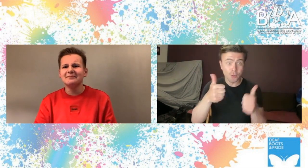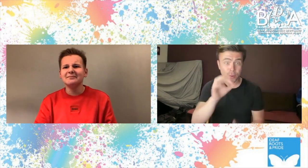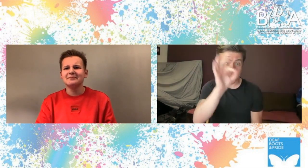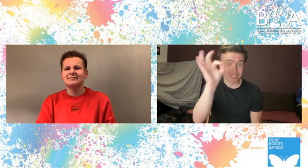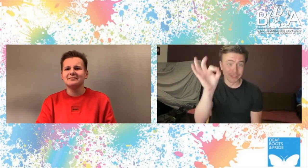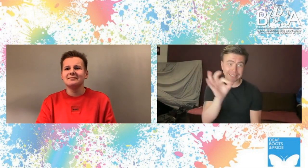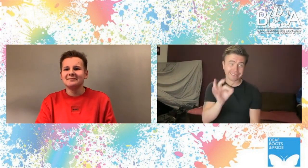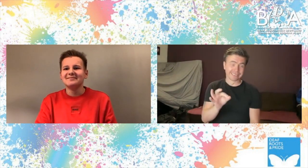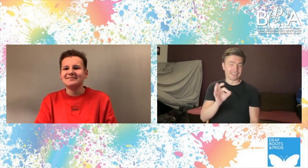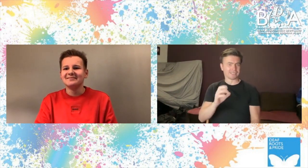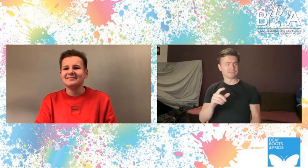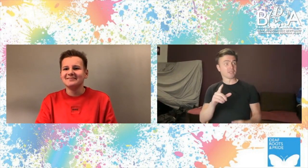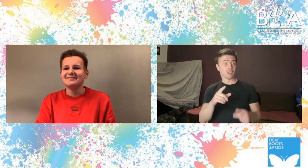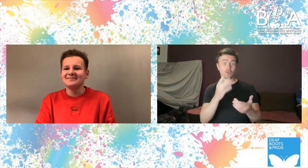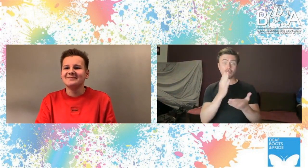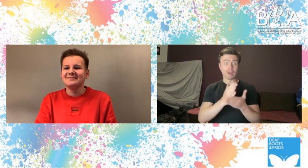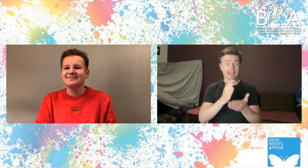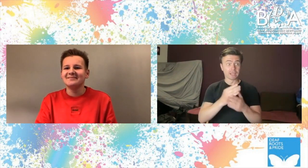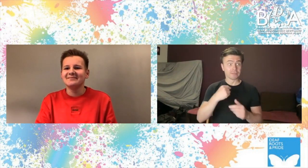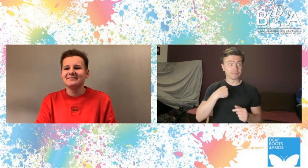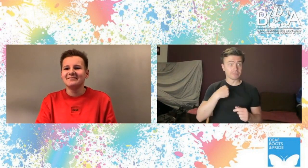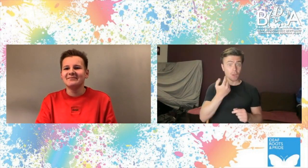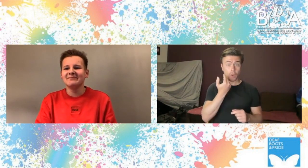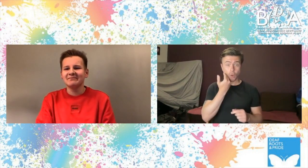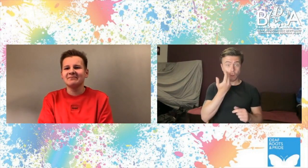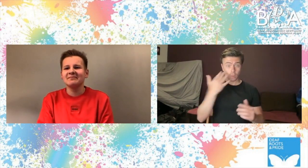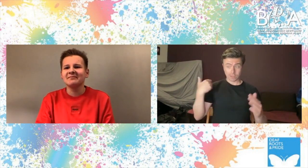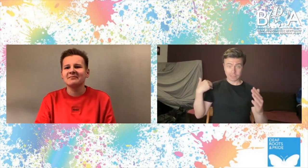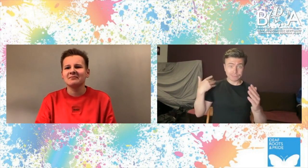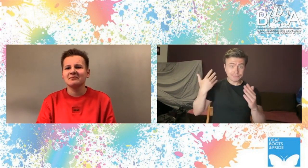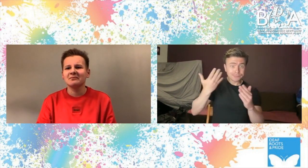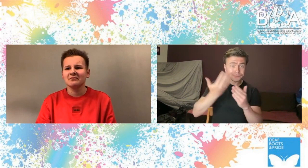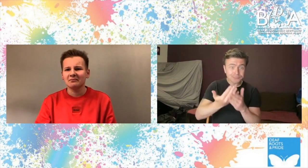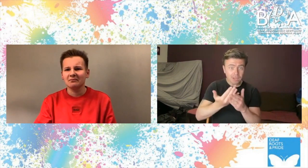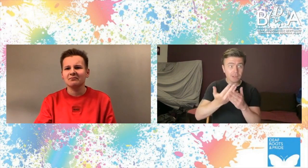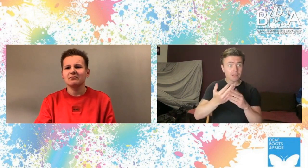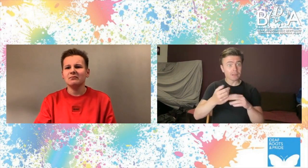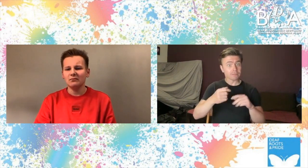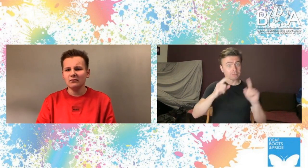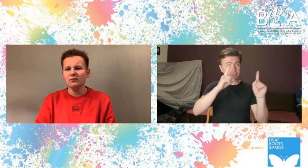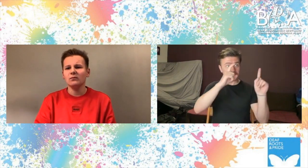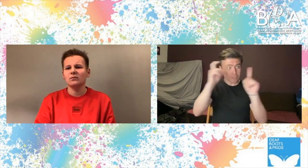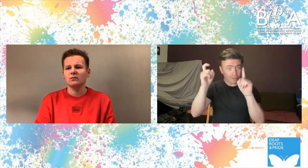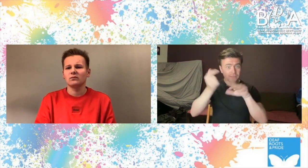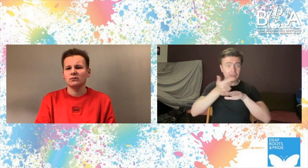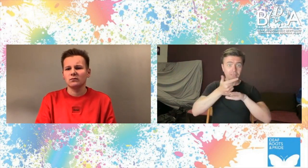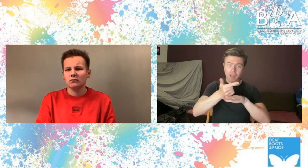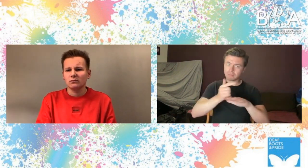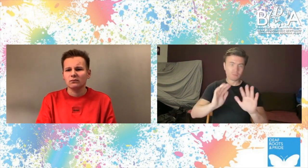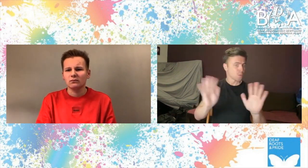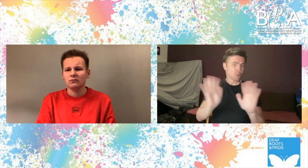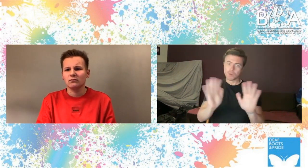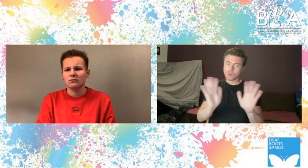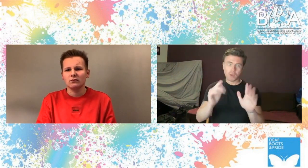Well, that is a good question. I’ve always taken pictures, though I haven’t always